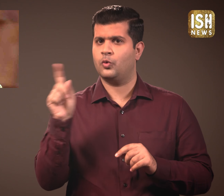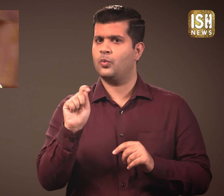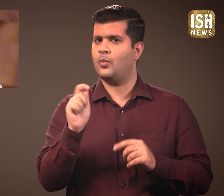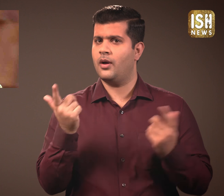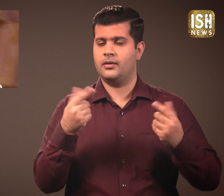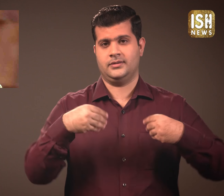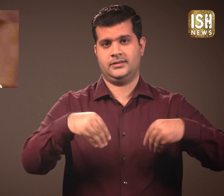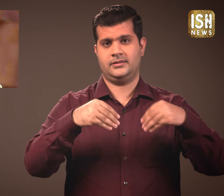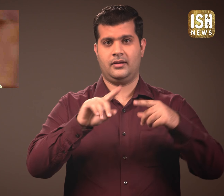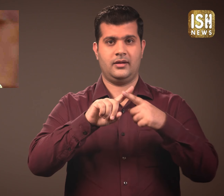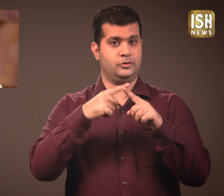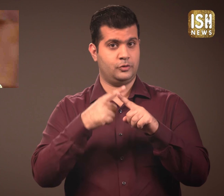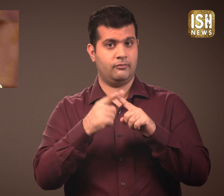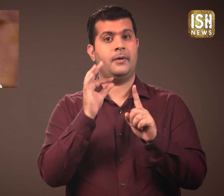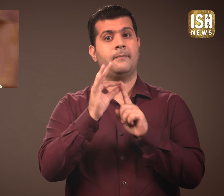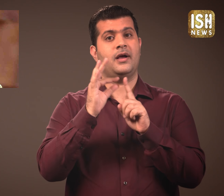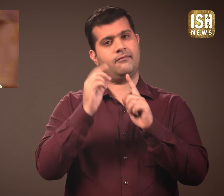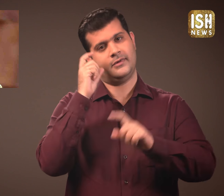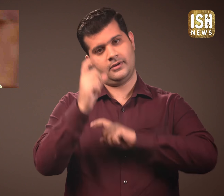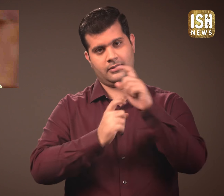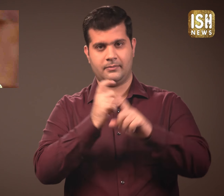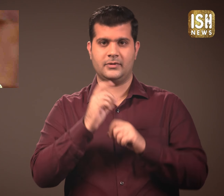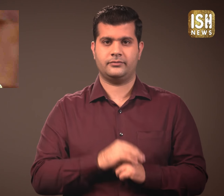She worked as a sales executive in a private firm.